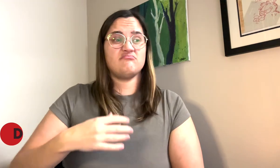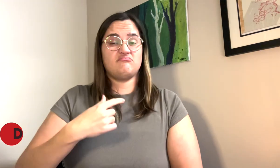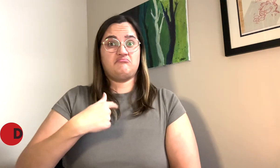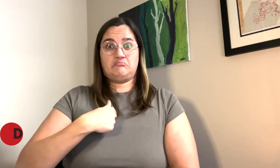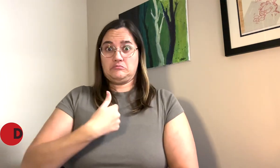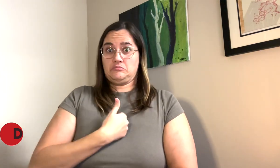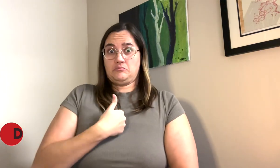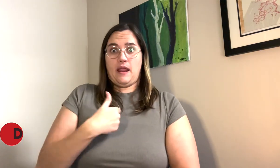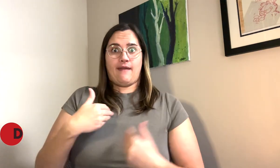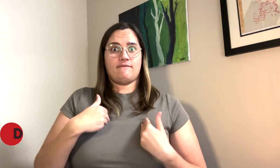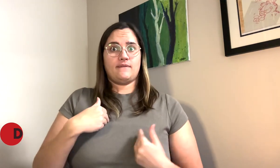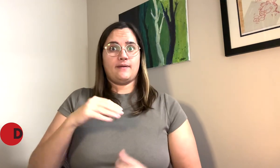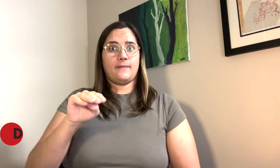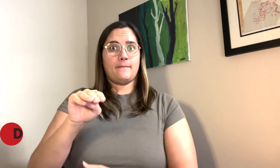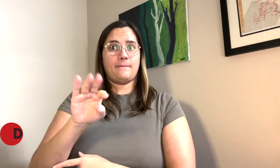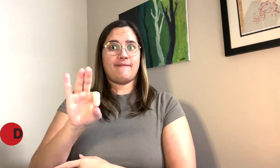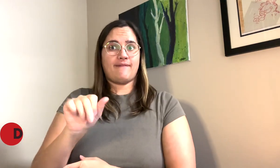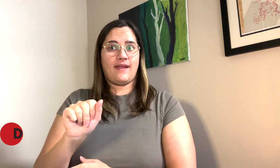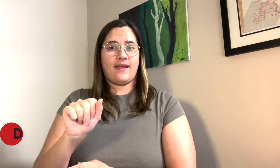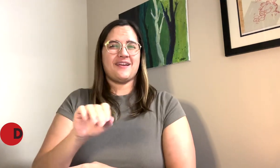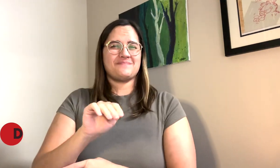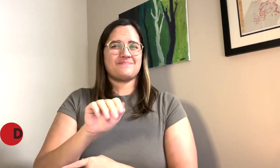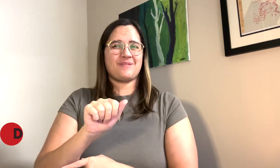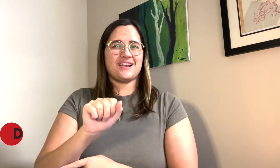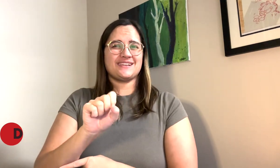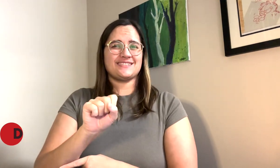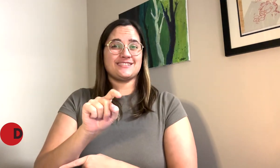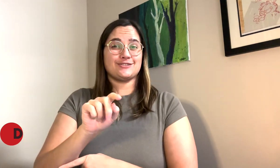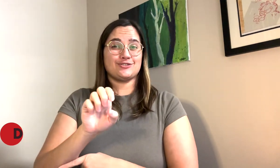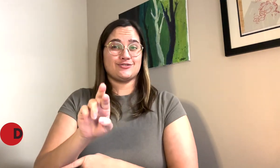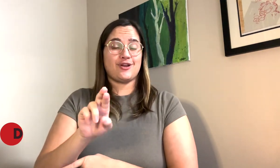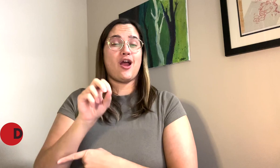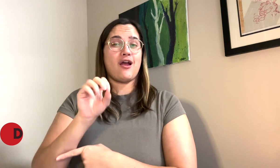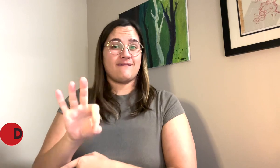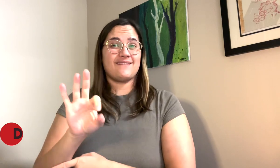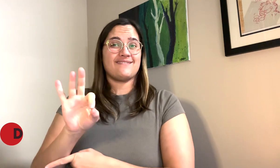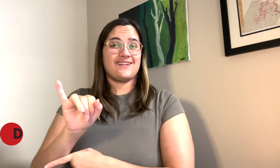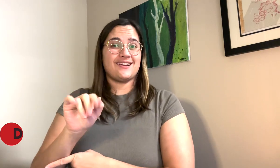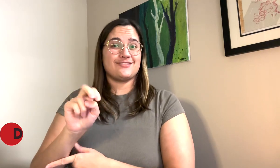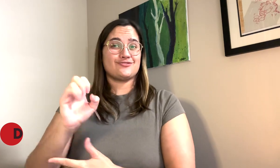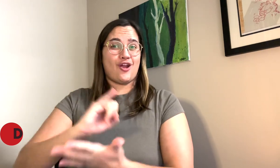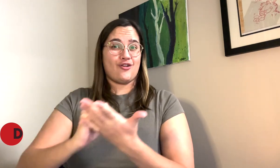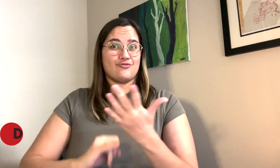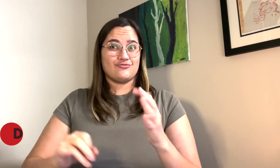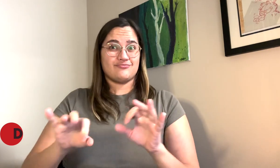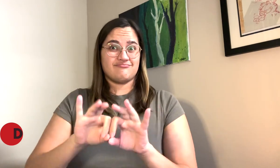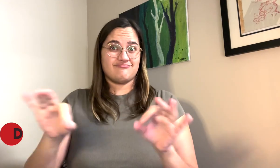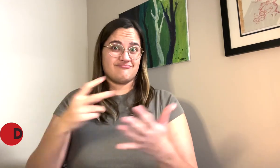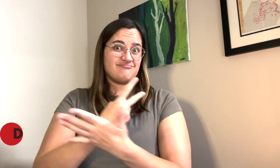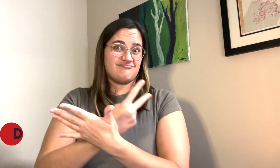Even with a Masters of Fine Arts degree, out of 40, I got zero responses.